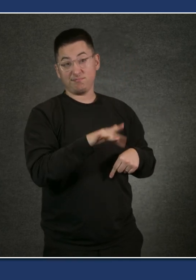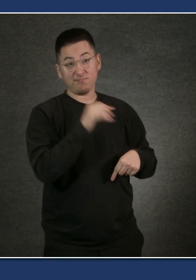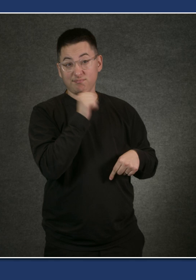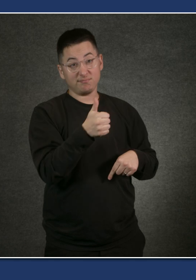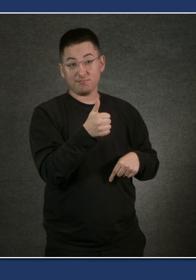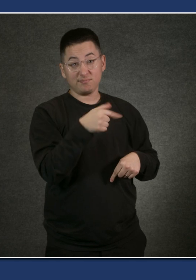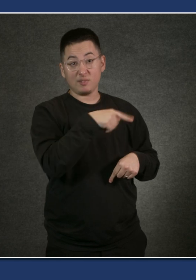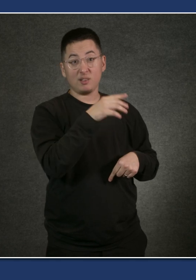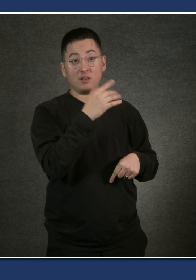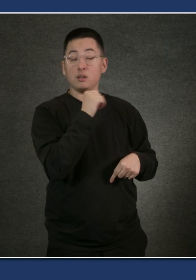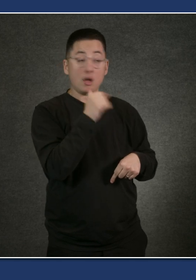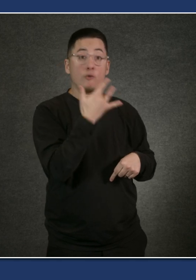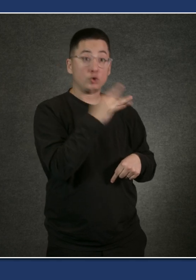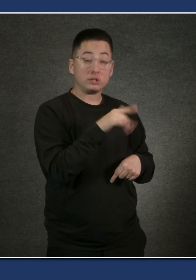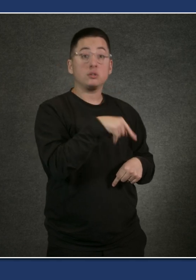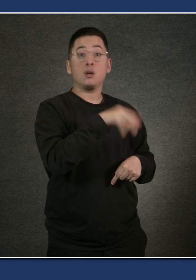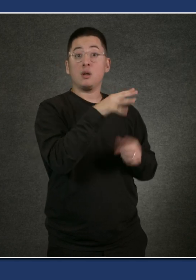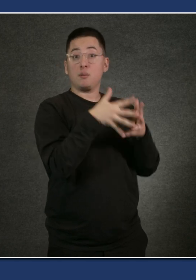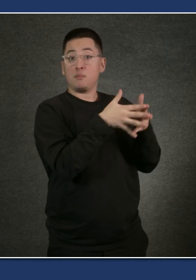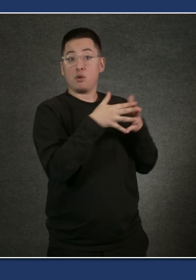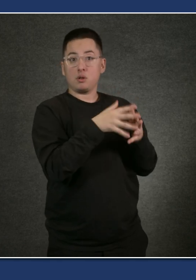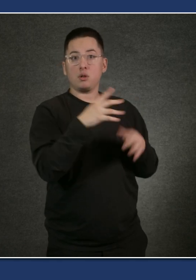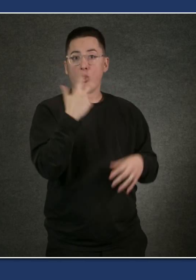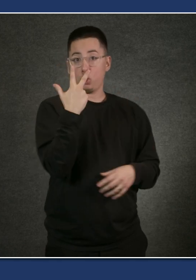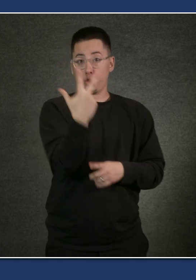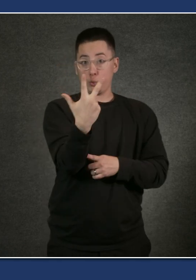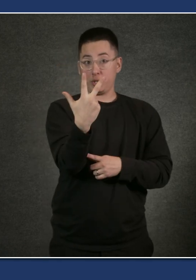is that three insulin manufacturers and our health